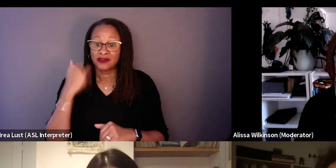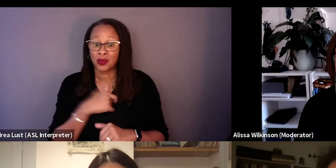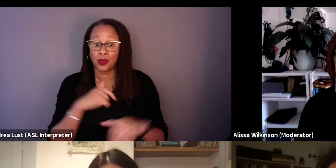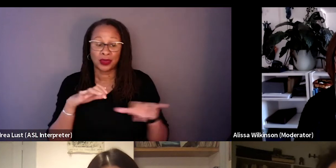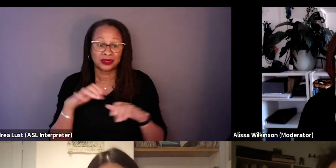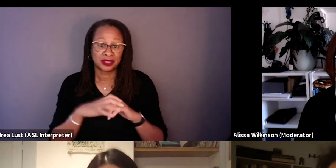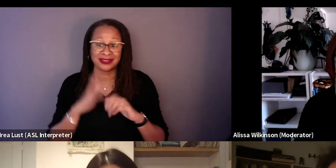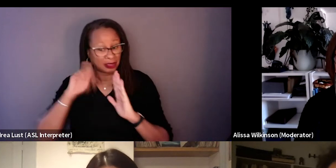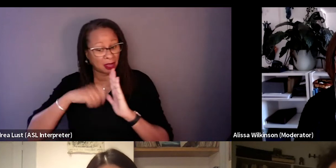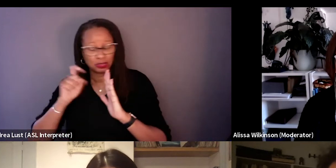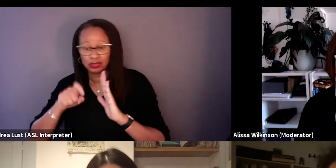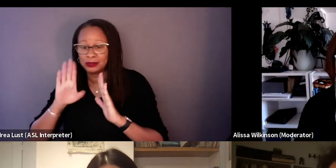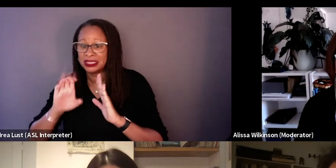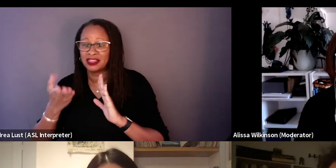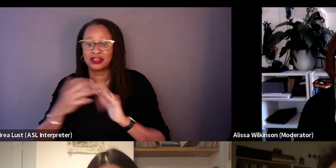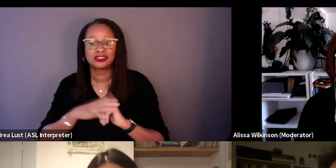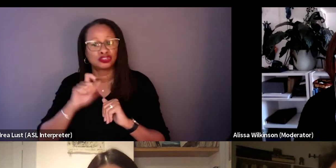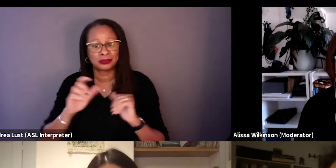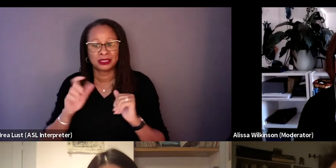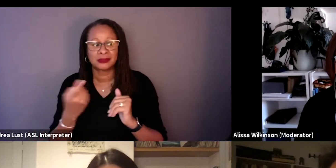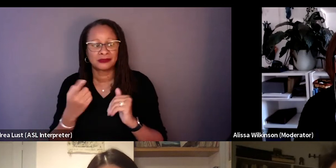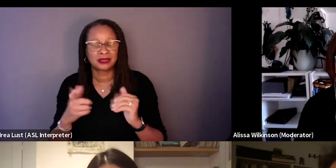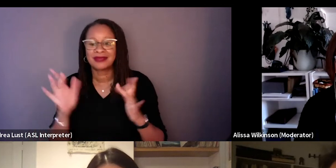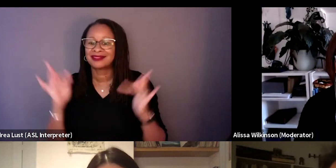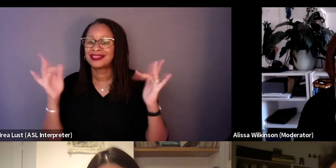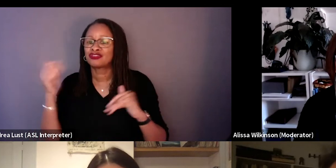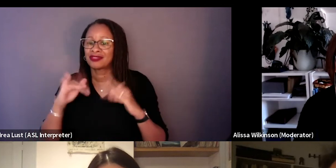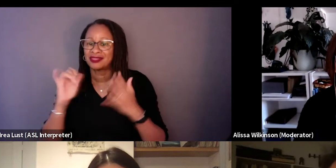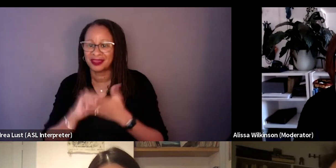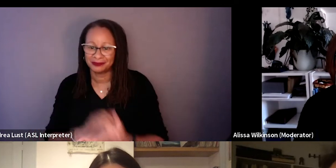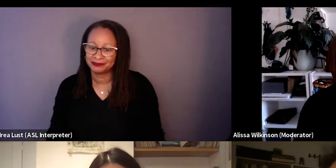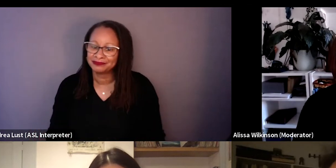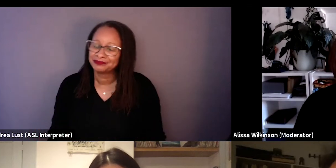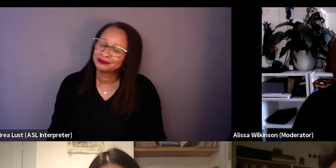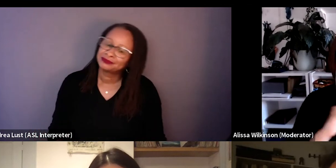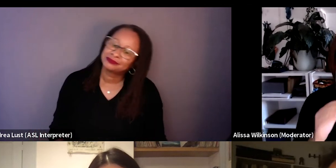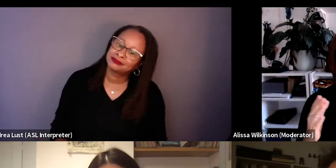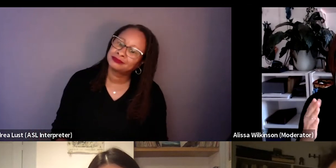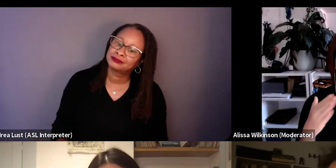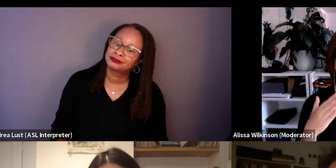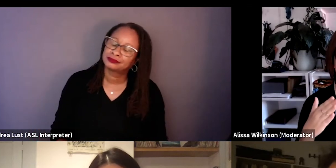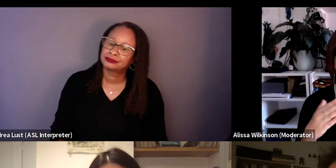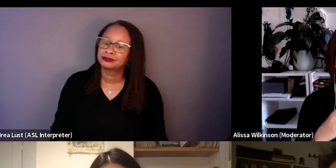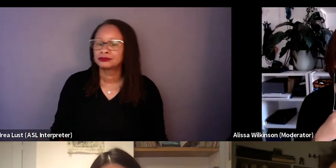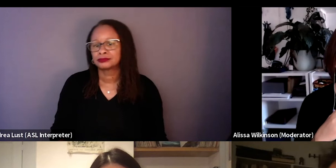So there should be something lighter than that. Hm. Mmm hmm. Yeah. I feel like what happens at the end,